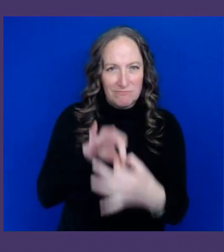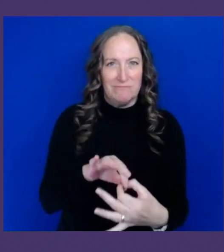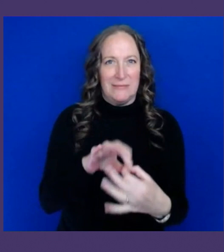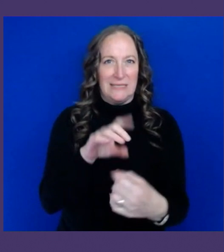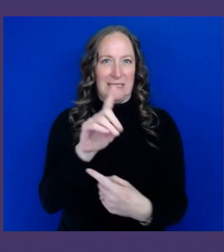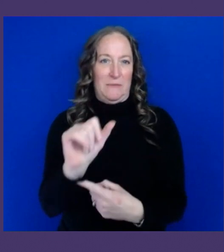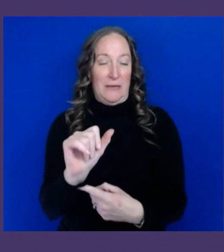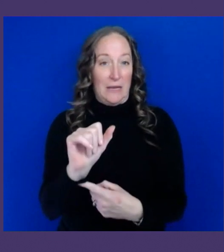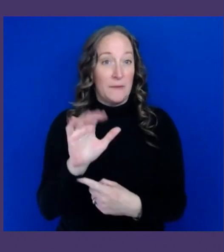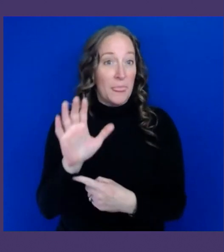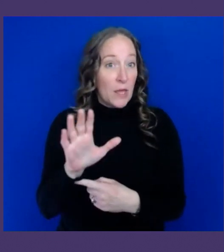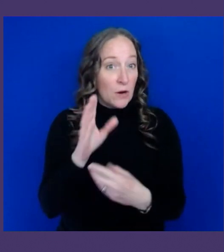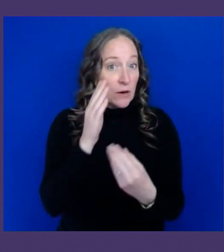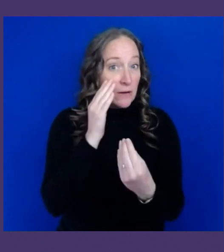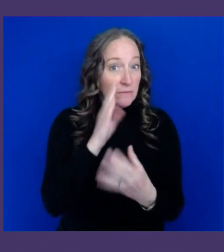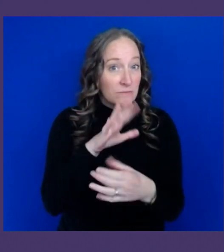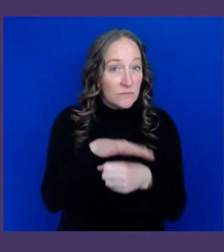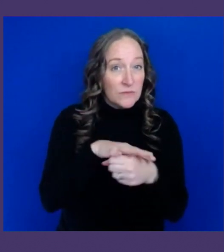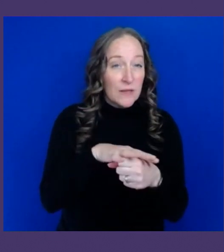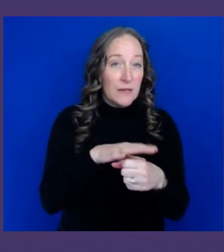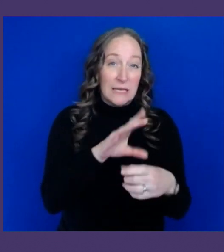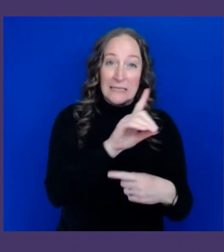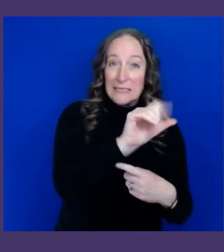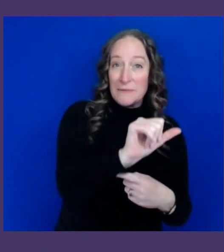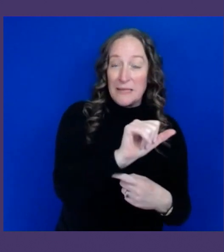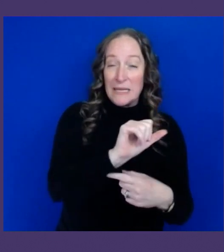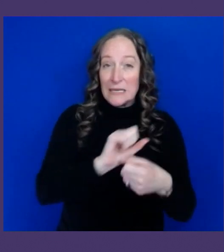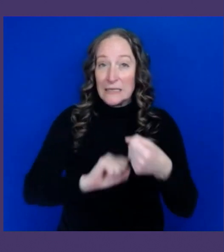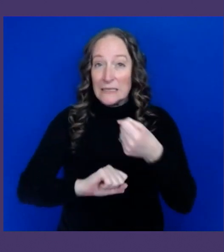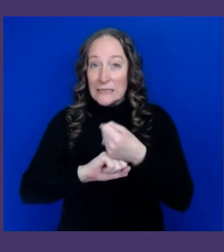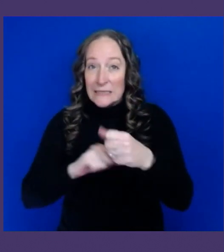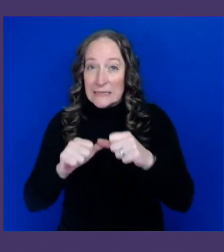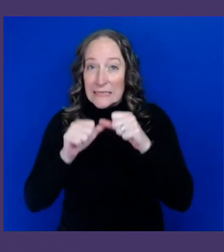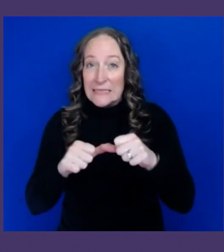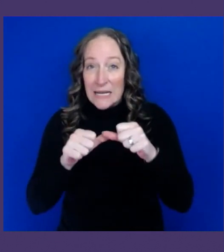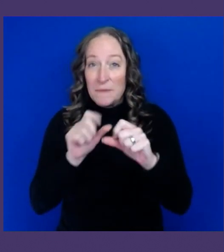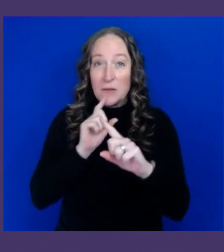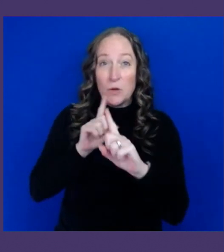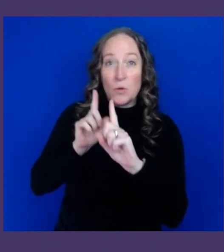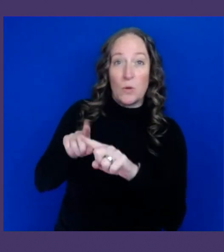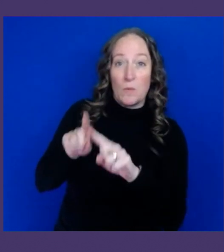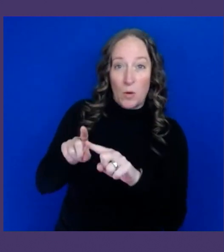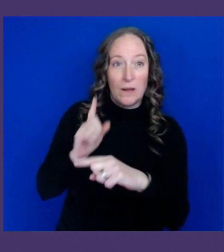disability and sustainability reporting and adoption of corporate inclusion practices.